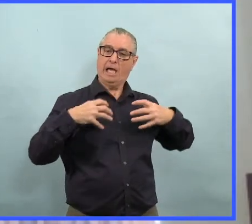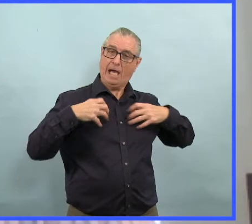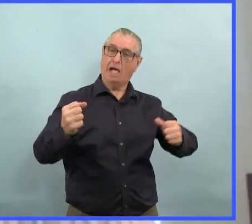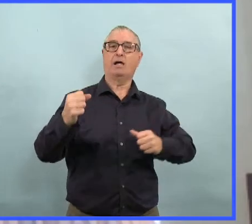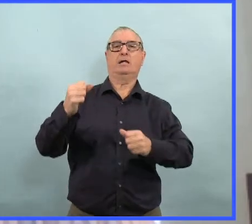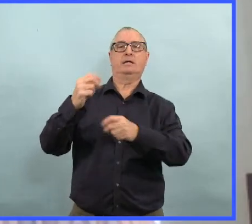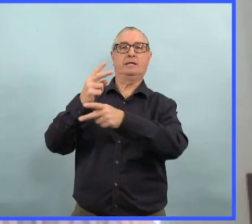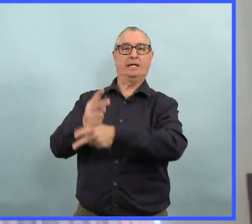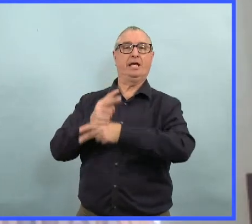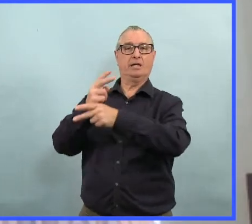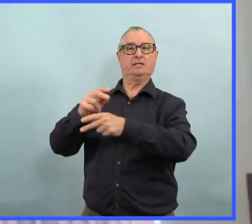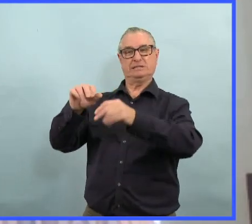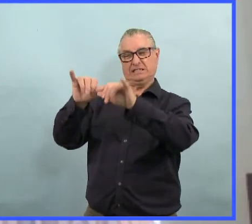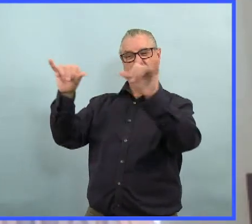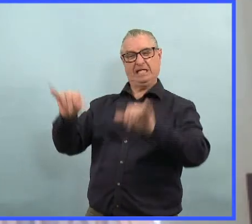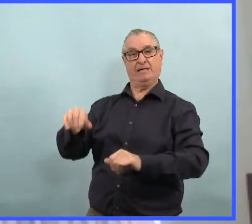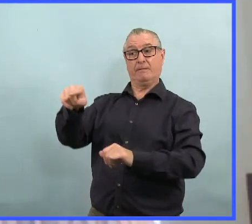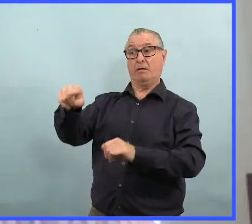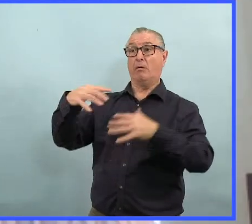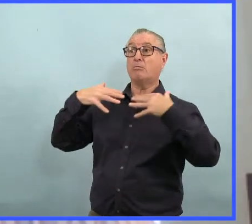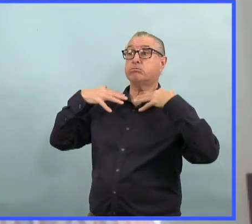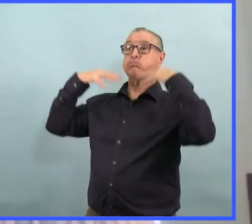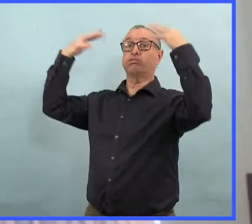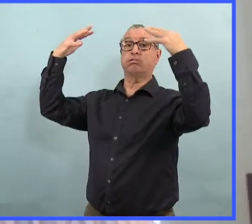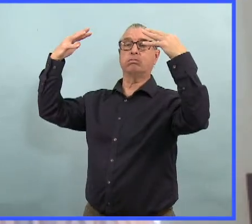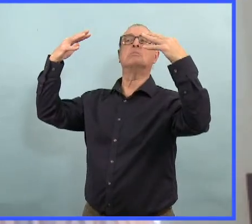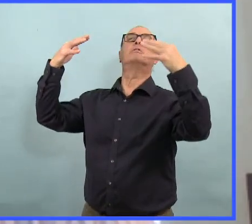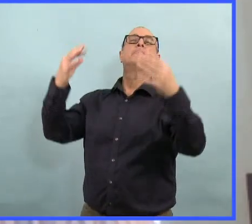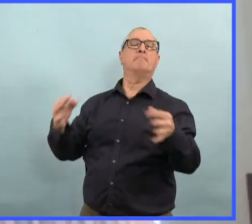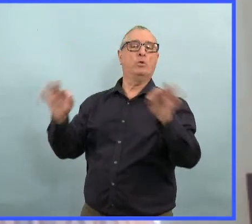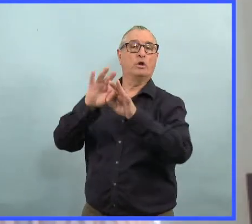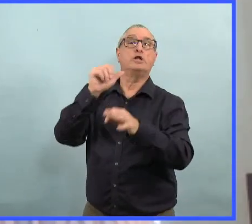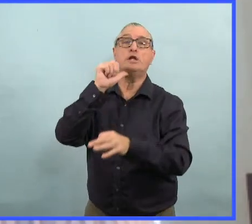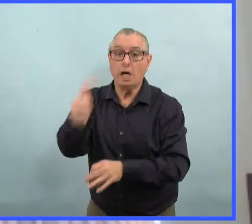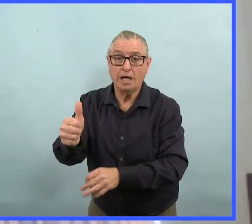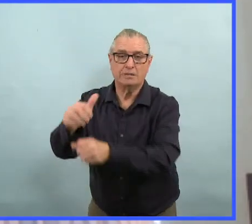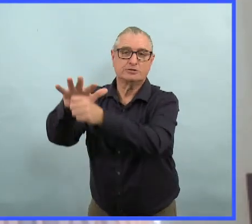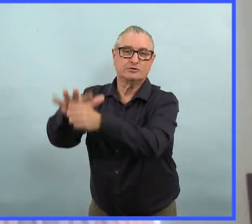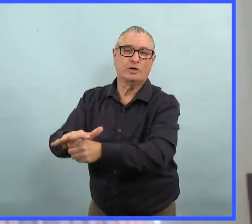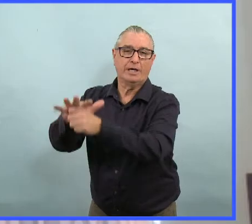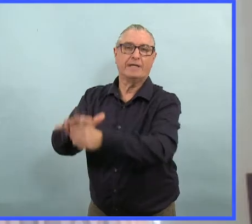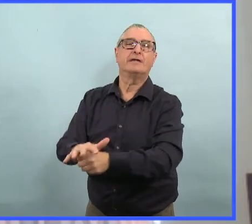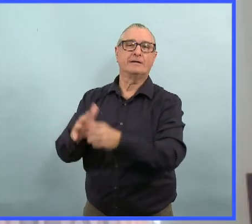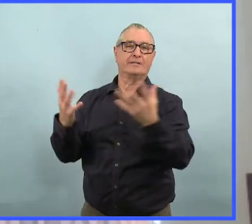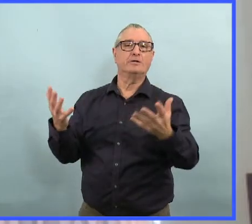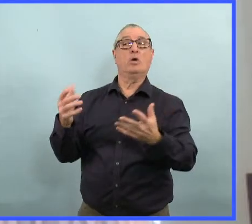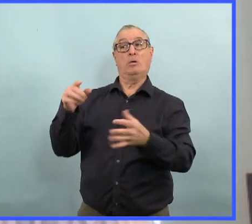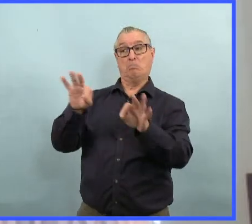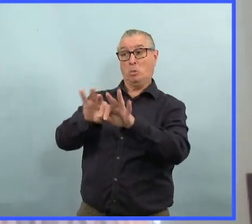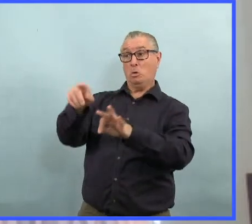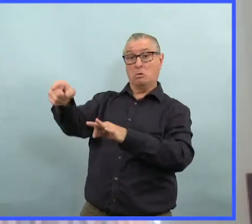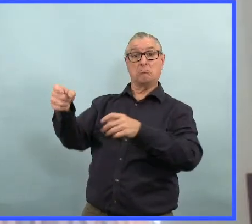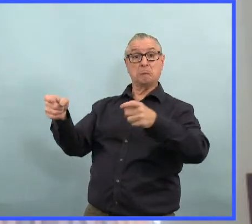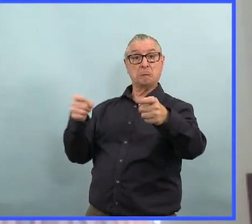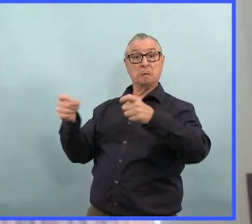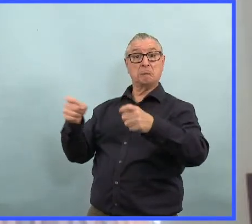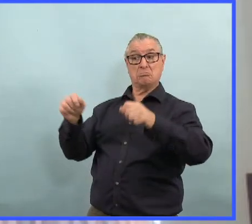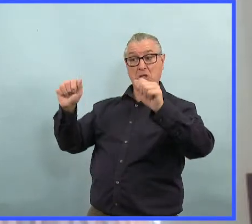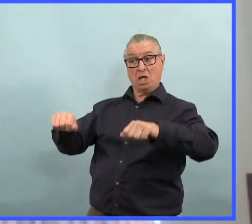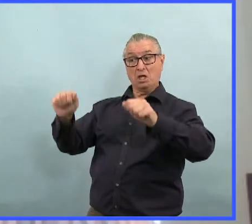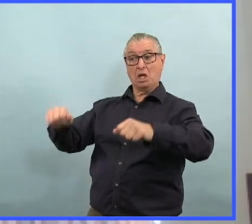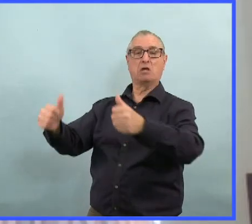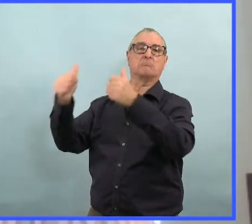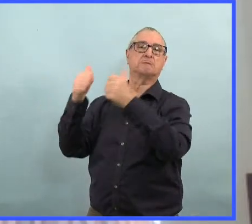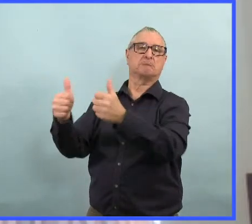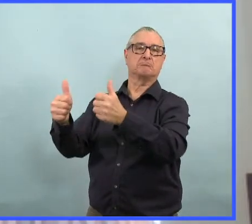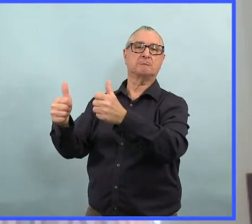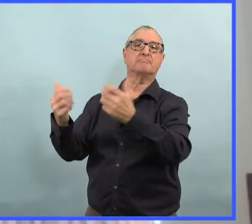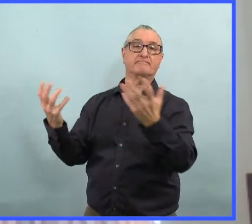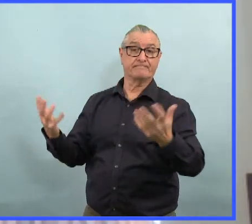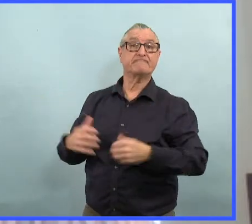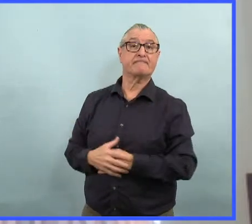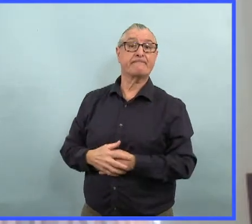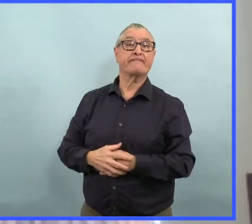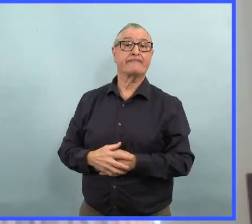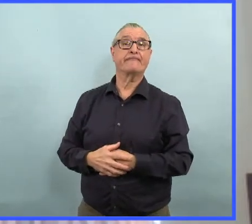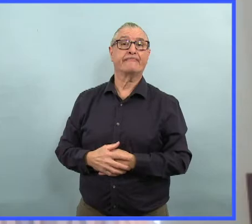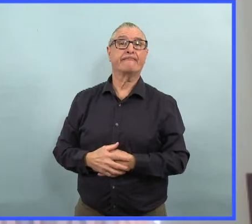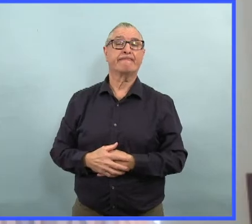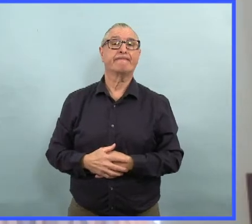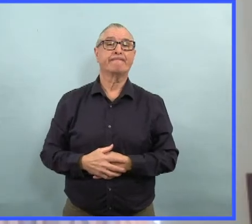uh to respond to these to these cases so so it's not about a a stationary level of confidence